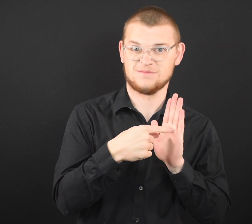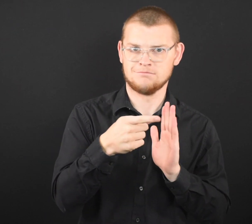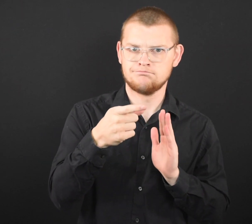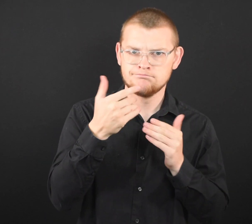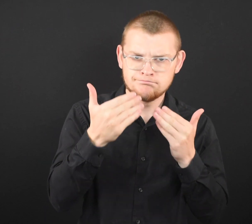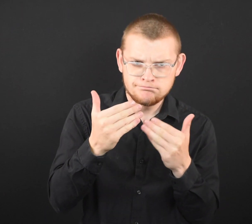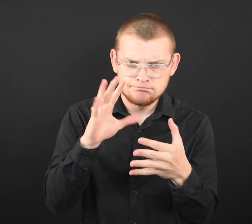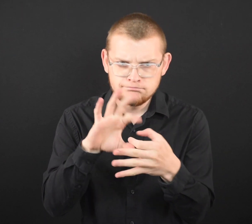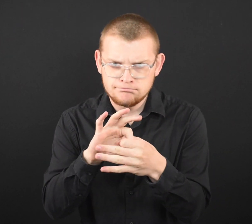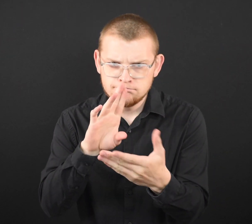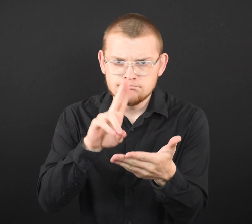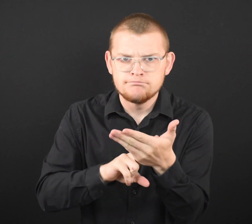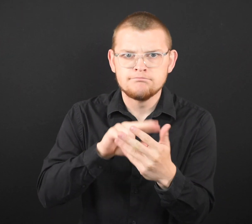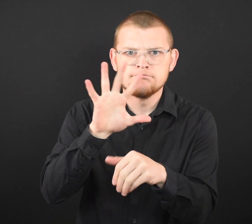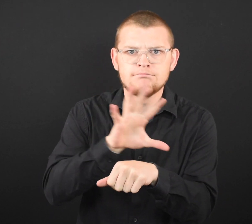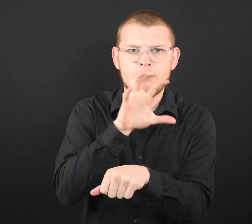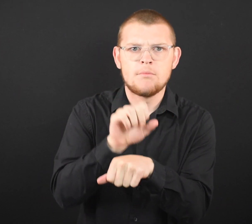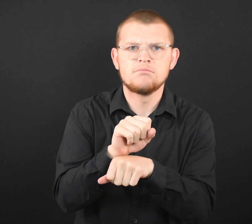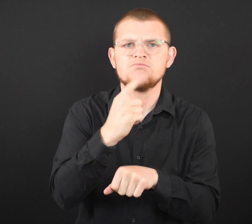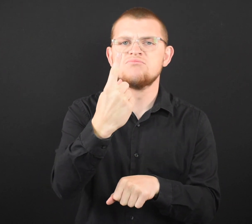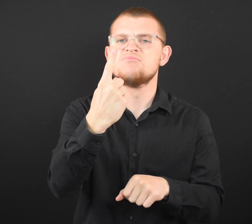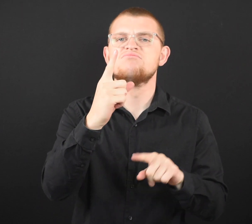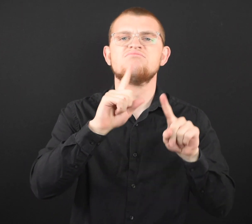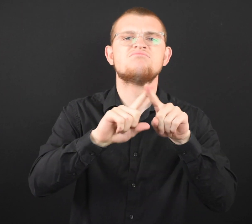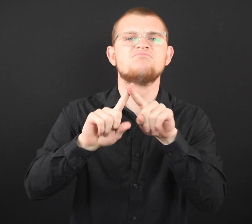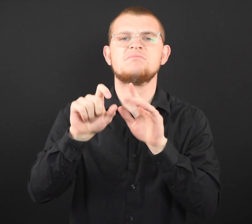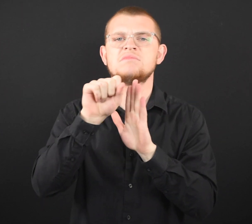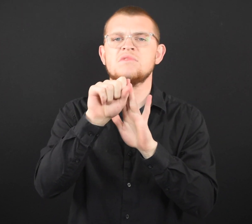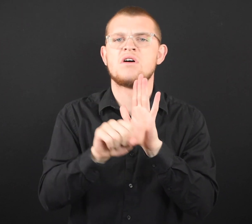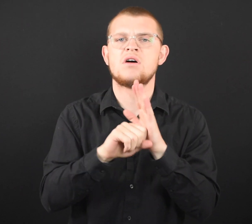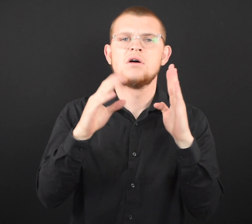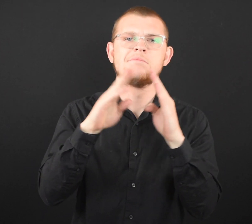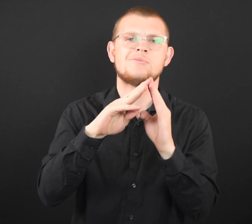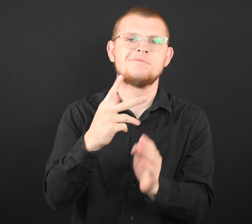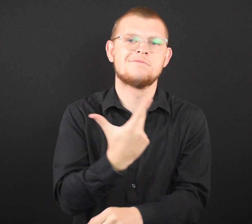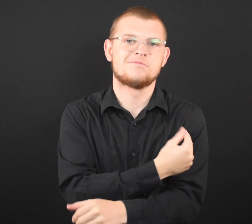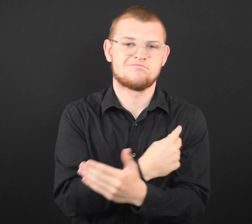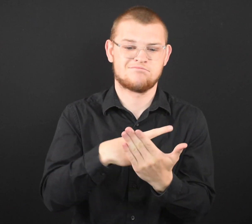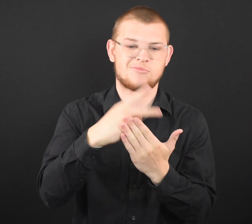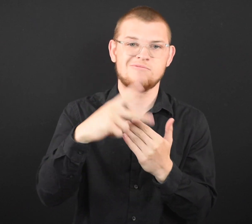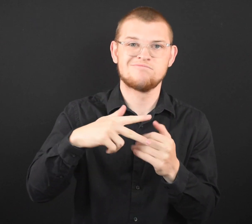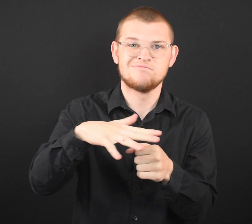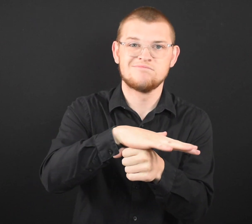state Community Vaccination Program locations at VaccineConnector.mn.gov.